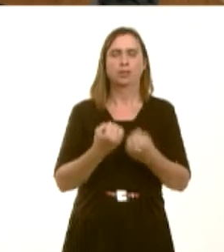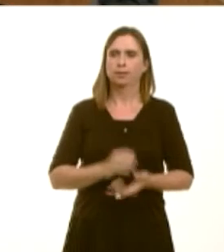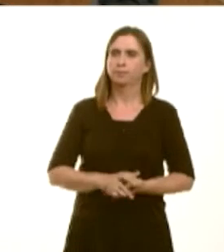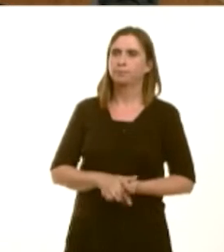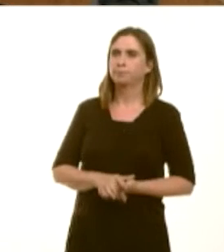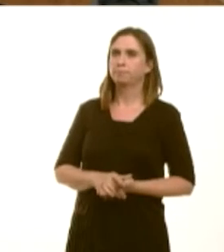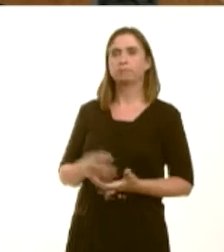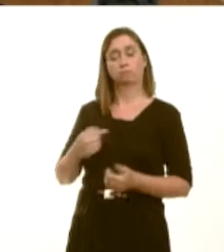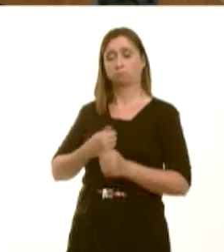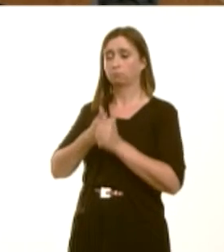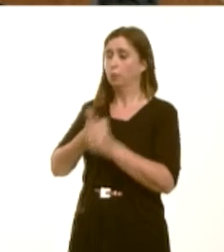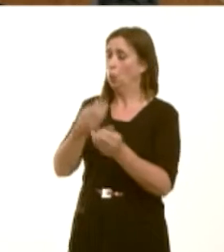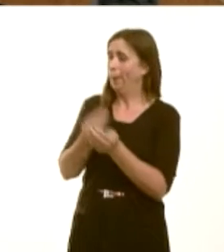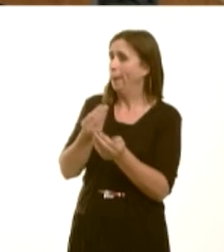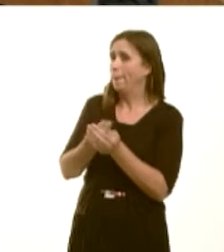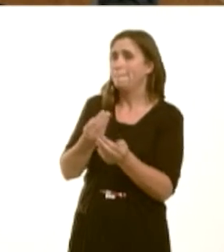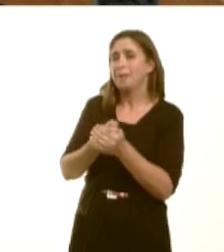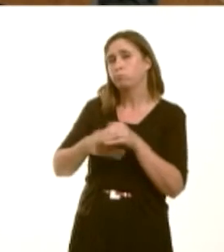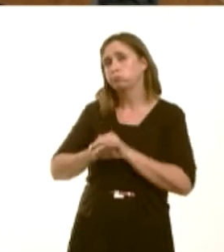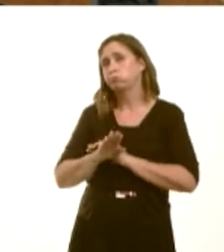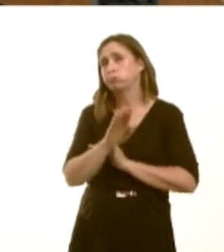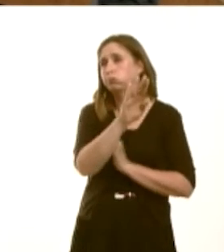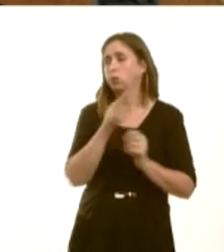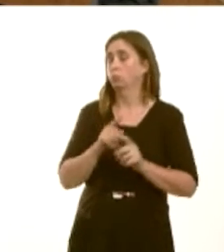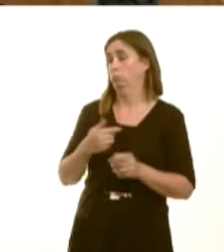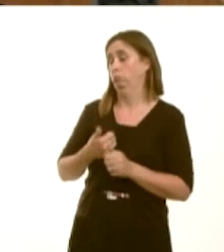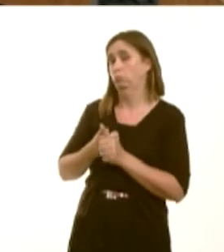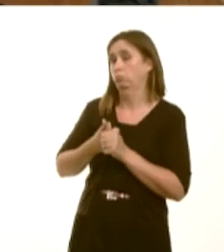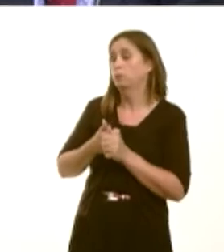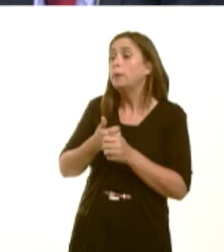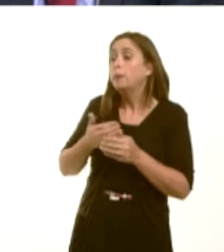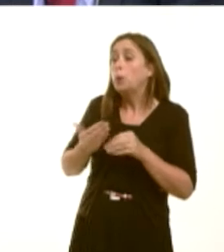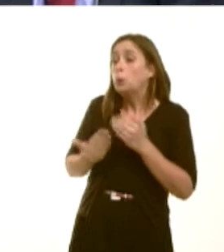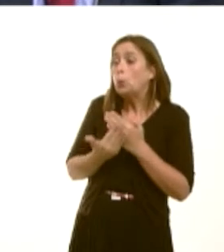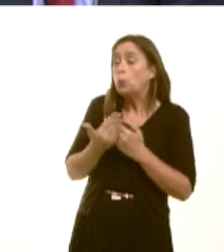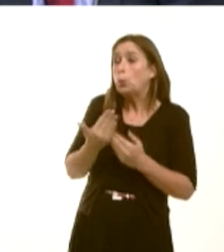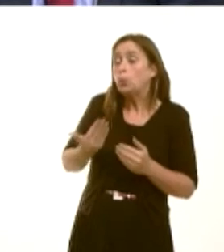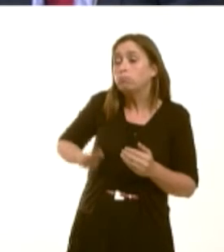economic growth through interventions such as support for new and existing businesses,